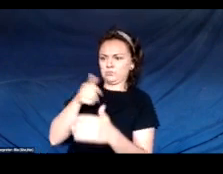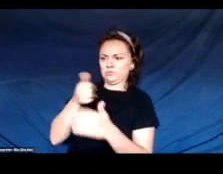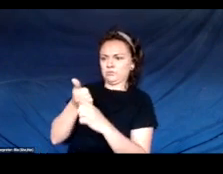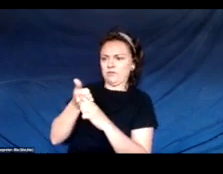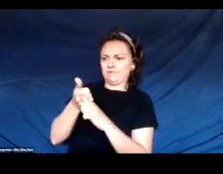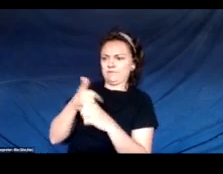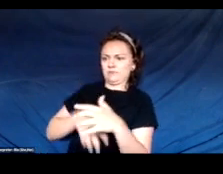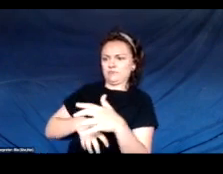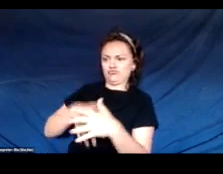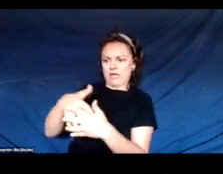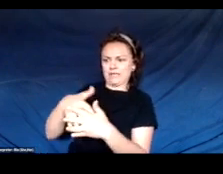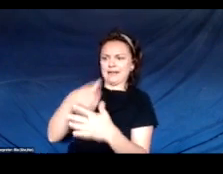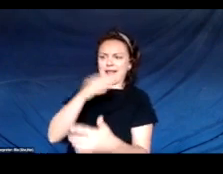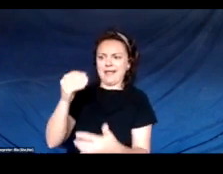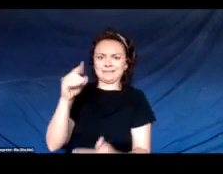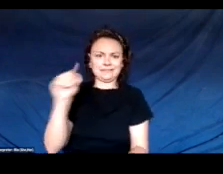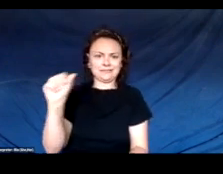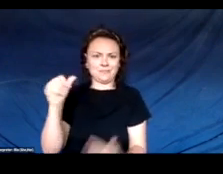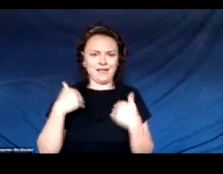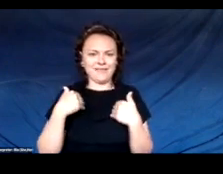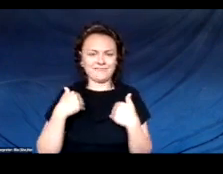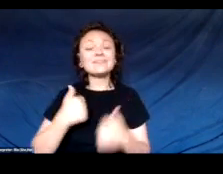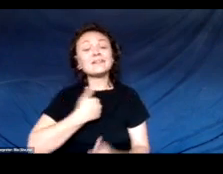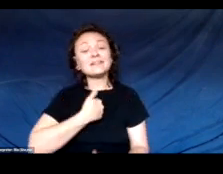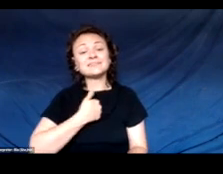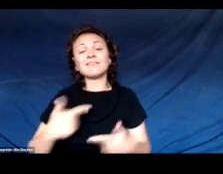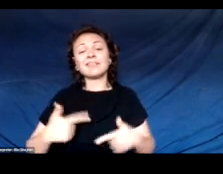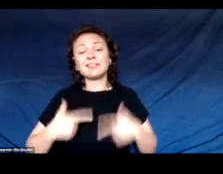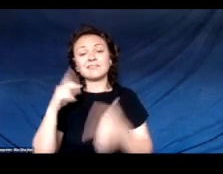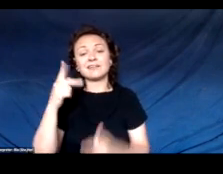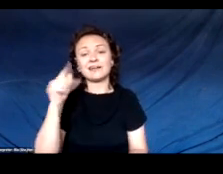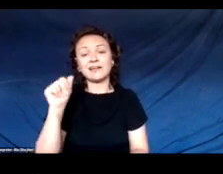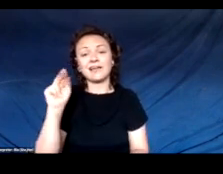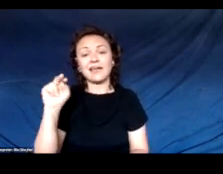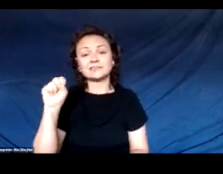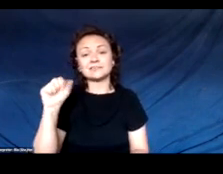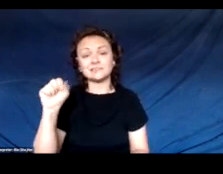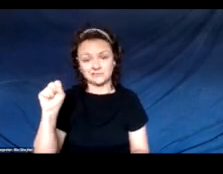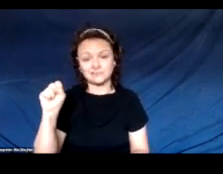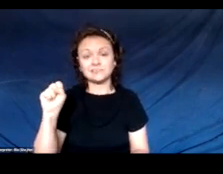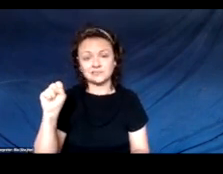I mean, I live in Kansas, they say.